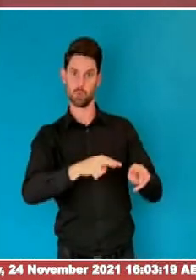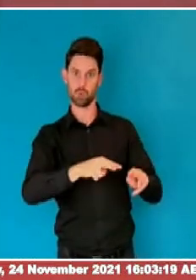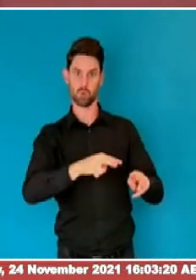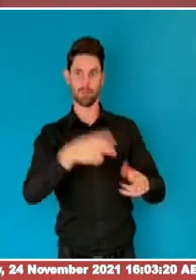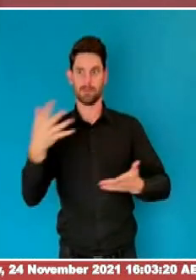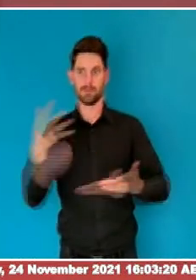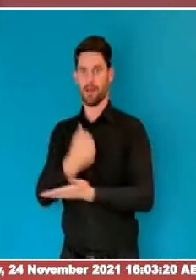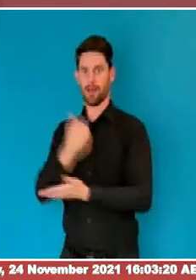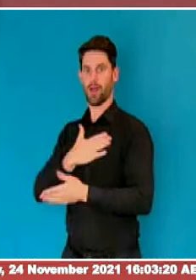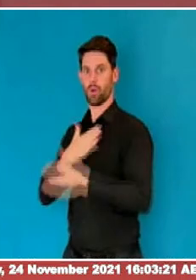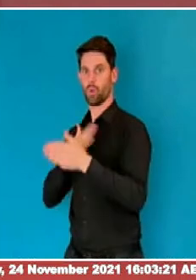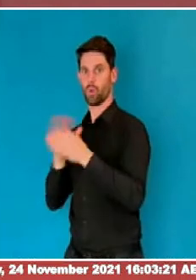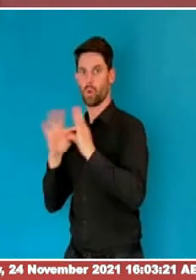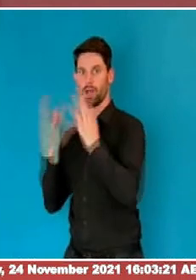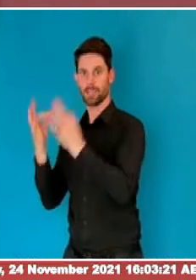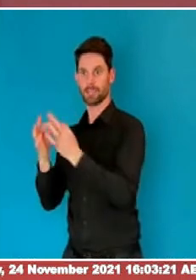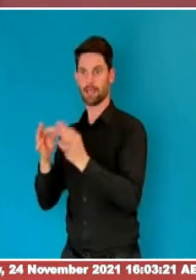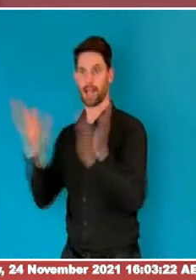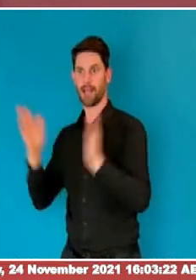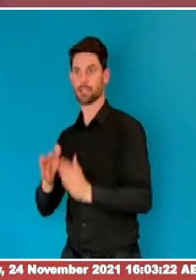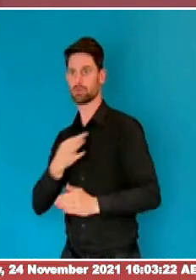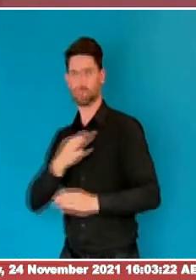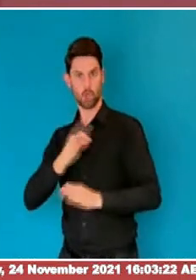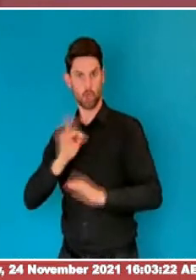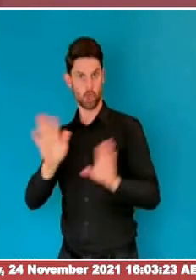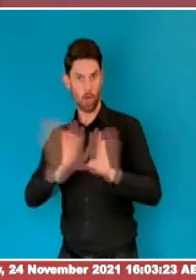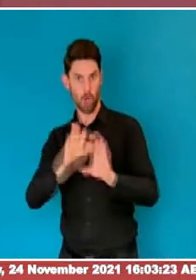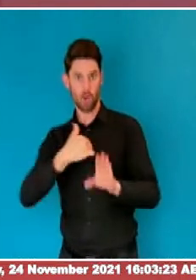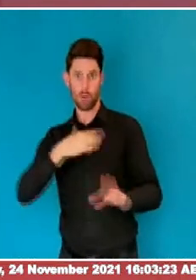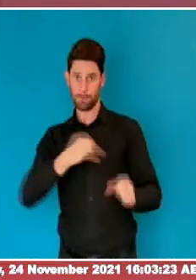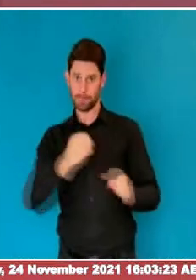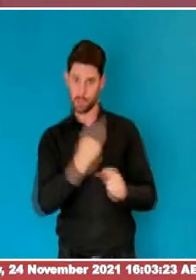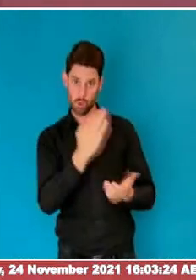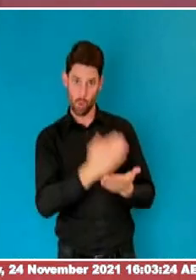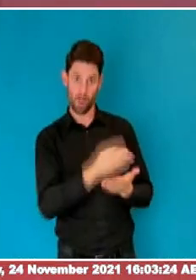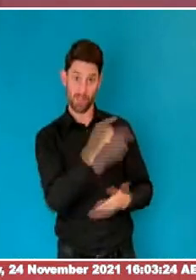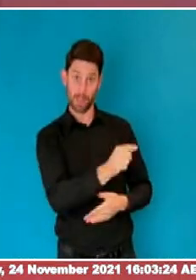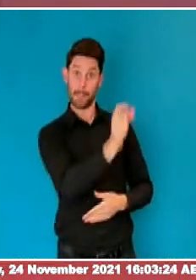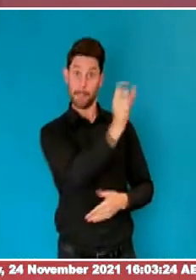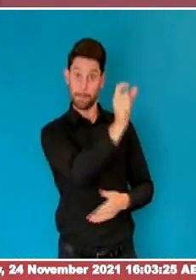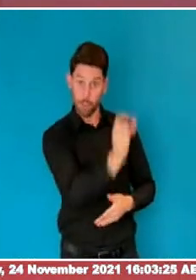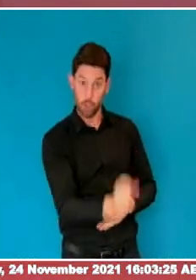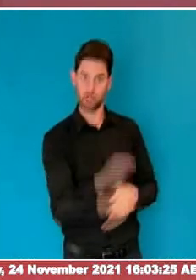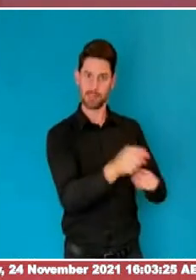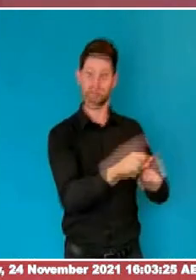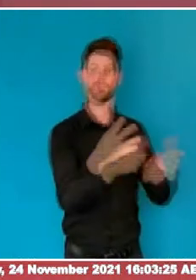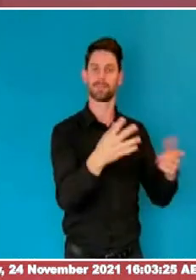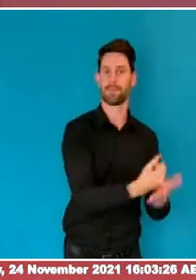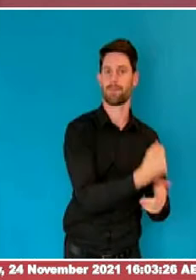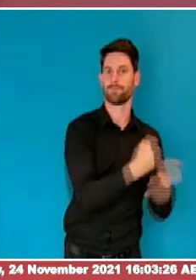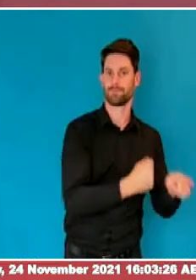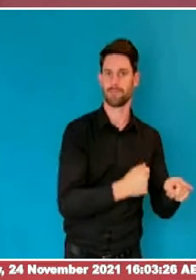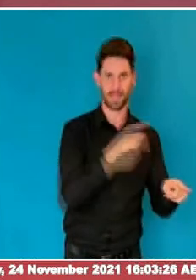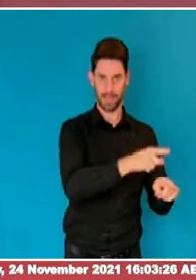employee, we want to make sure that that individual is able to, one, do the role, and